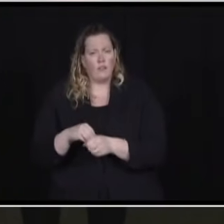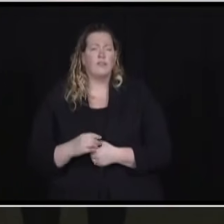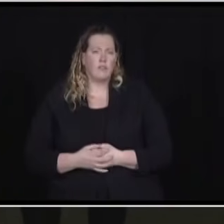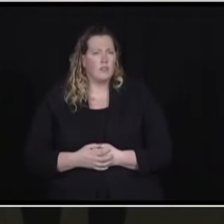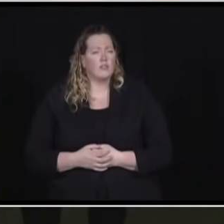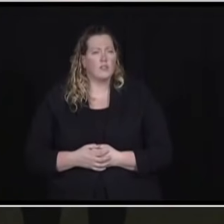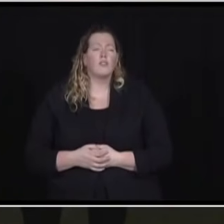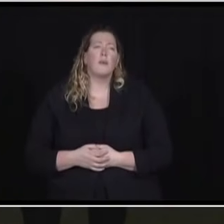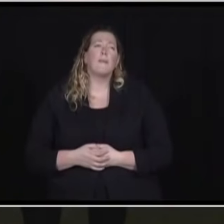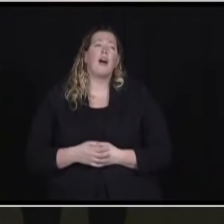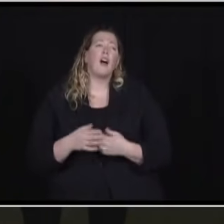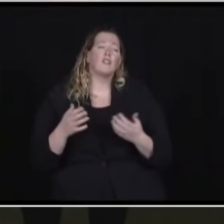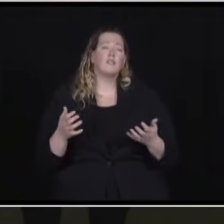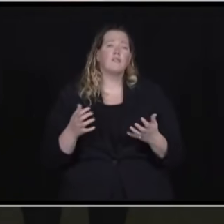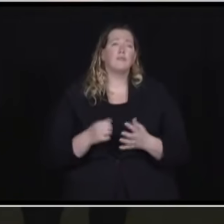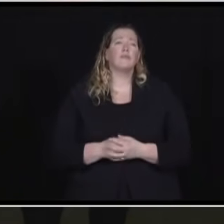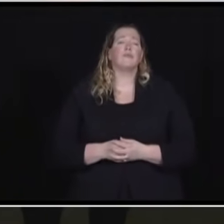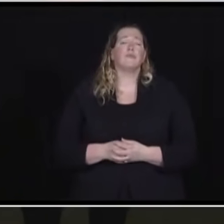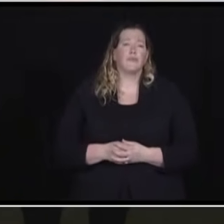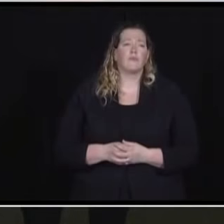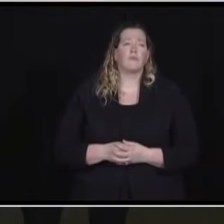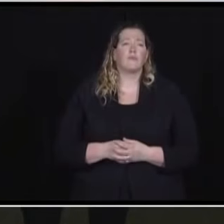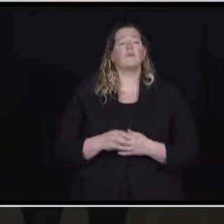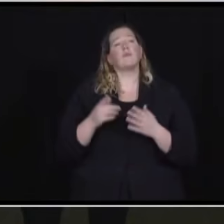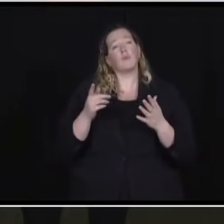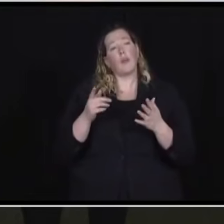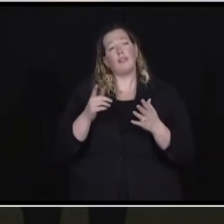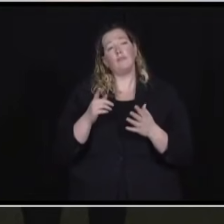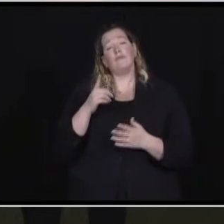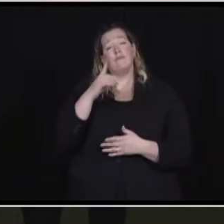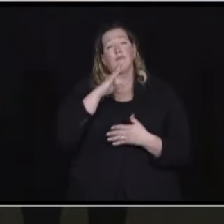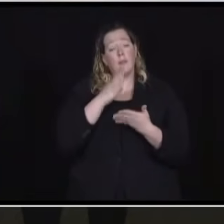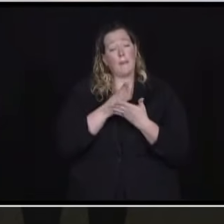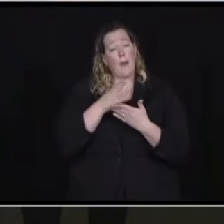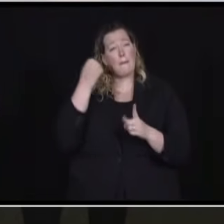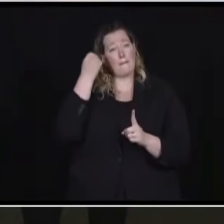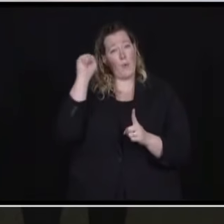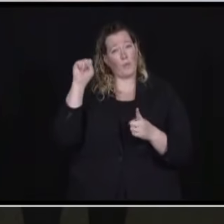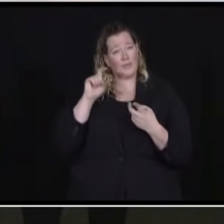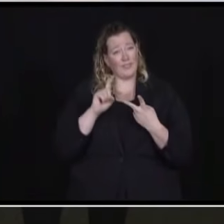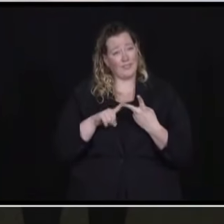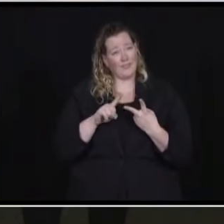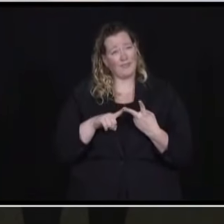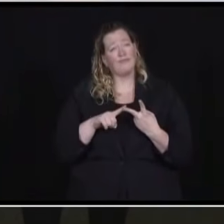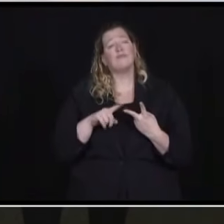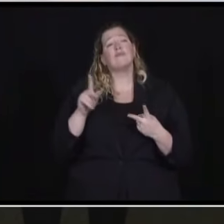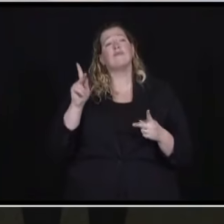This is a call out to the people of Ontario and a call to the protesters